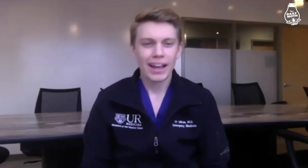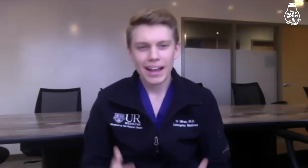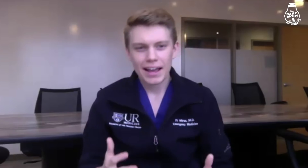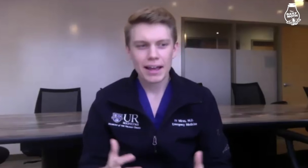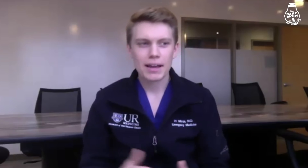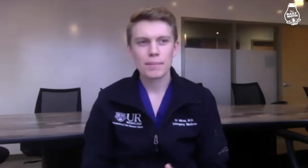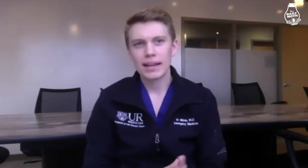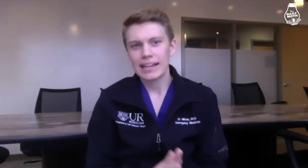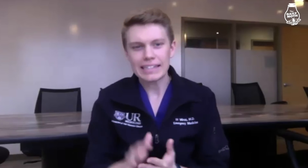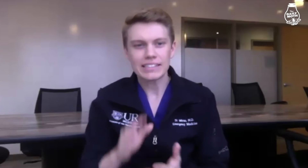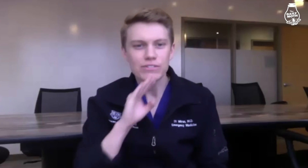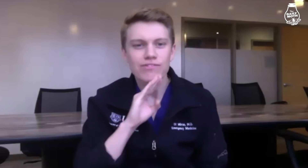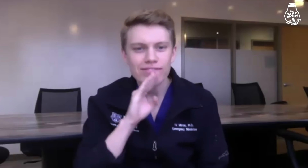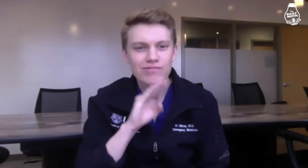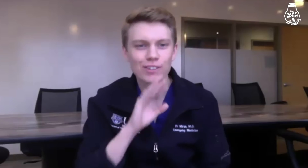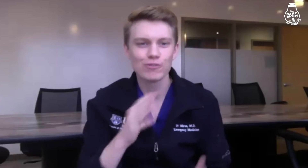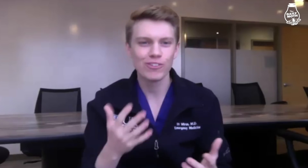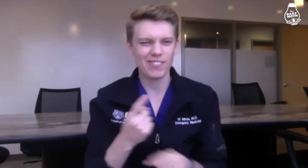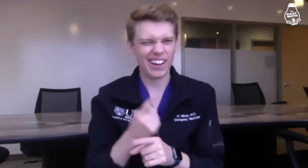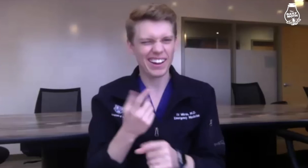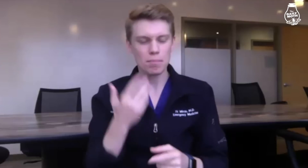Well, I mean it's frustrating.